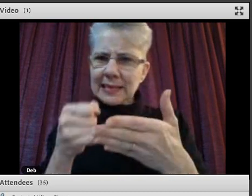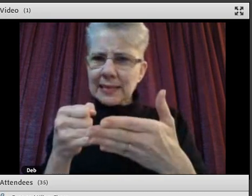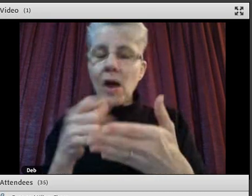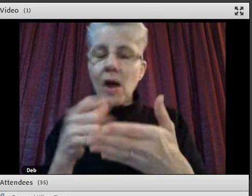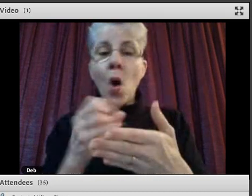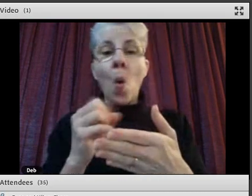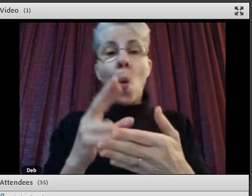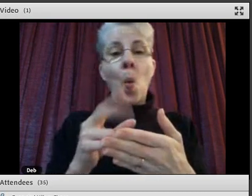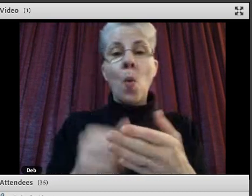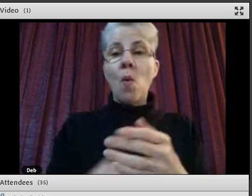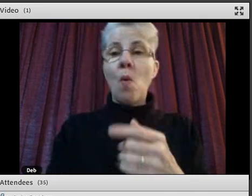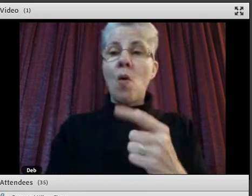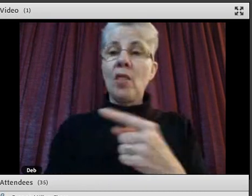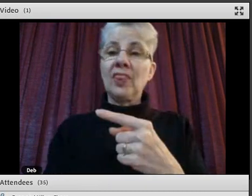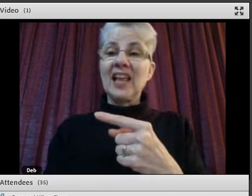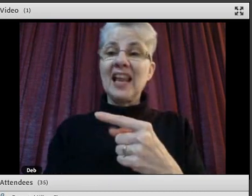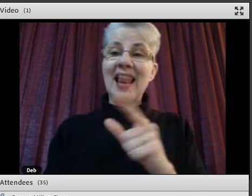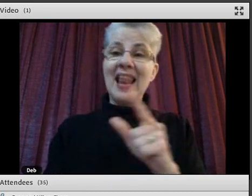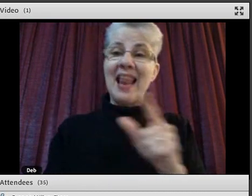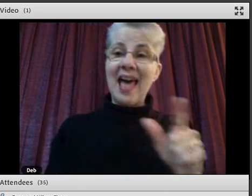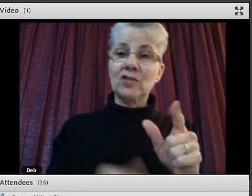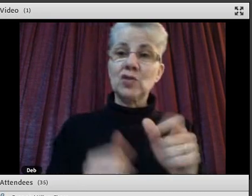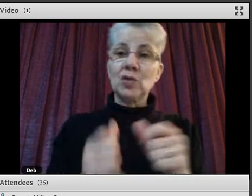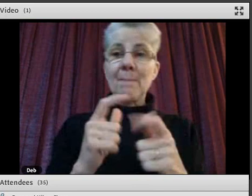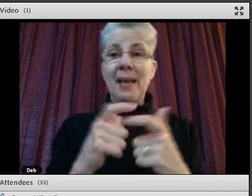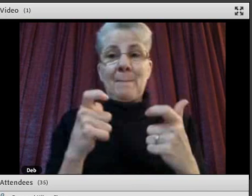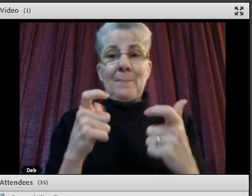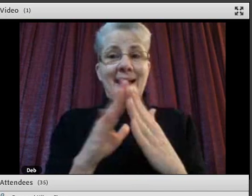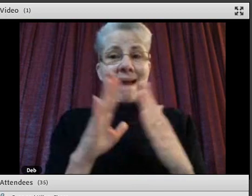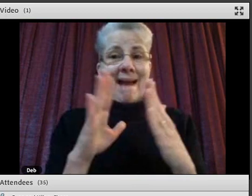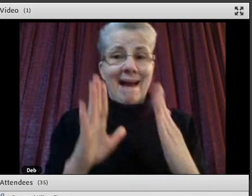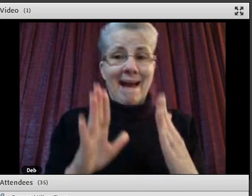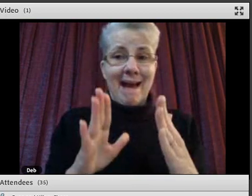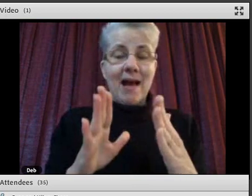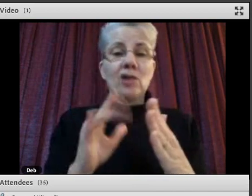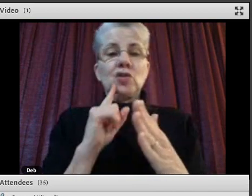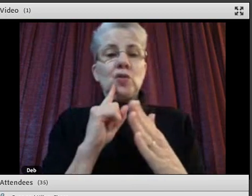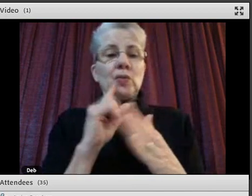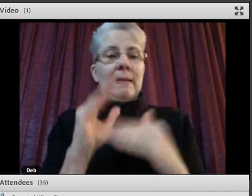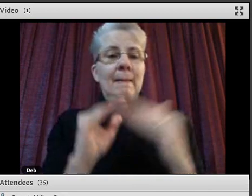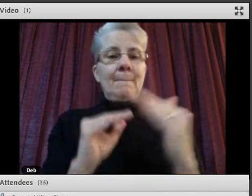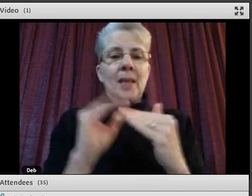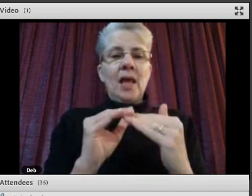Or on the left, you could make a whole big house. You can also build a rubber band boat.